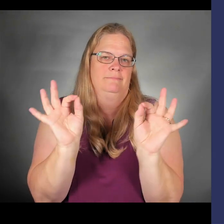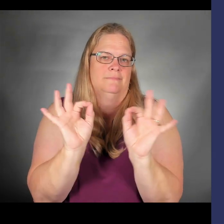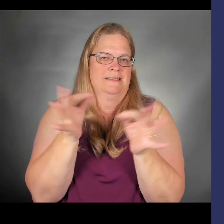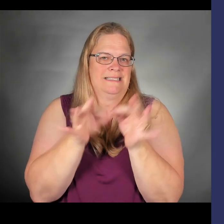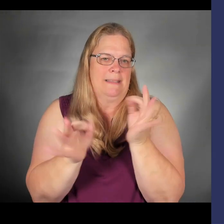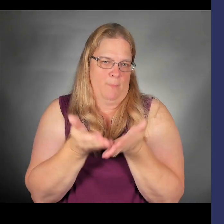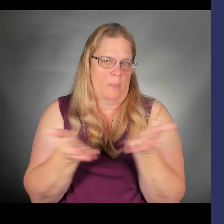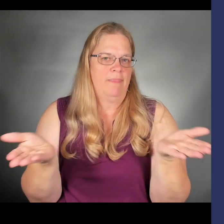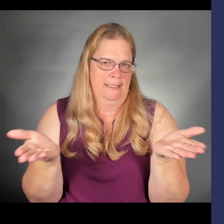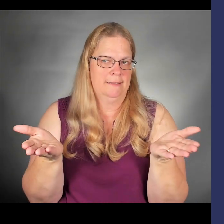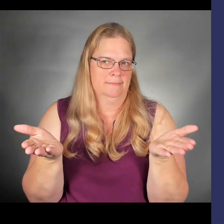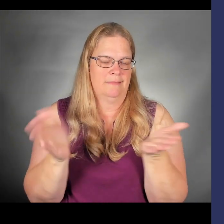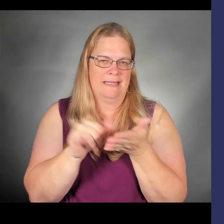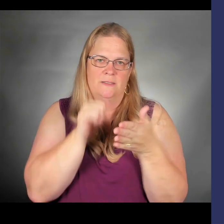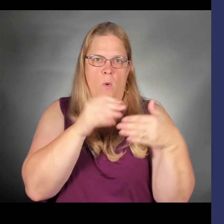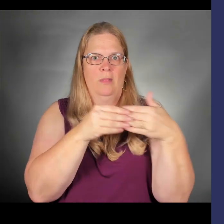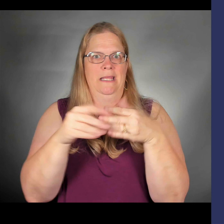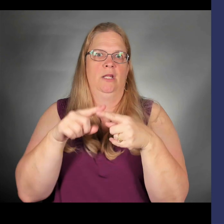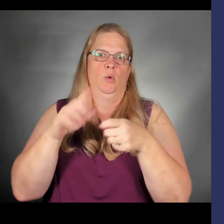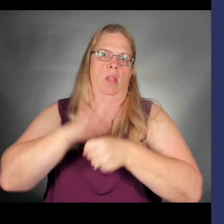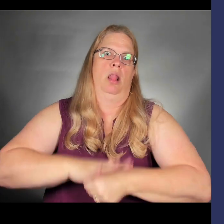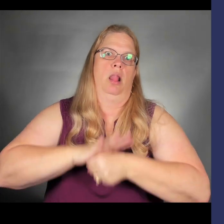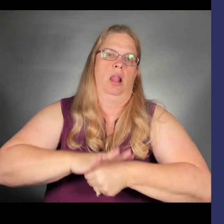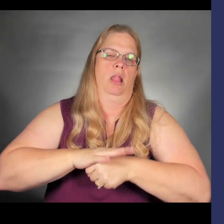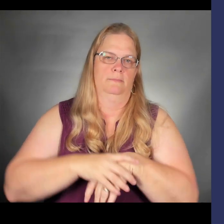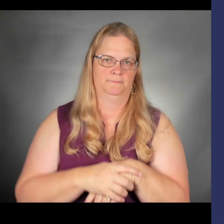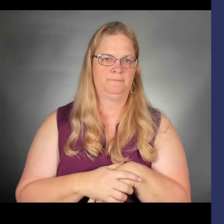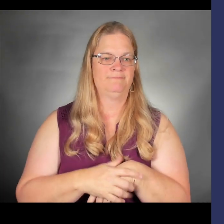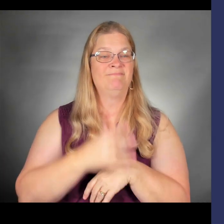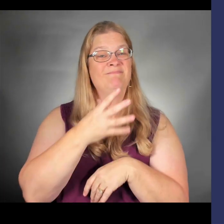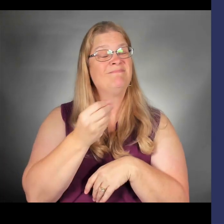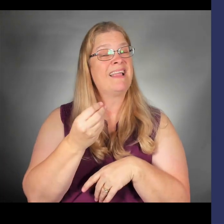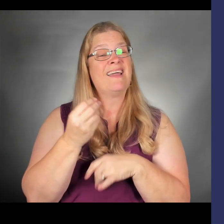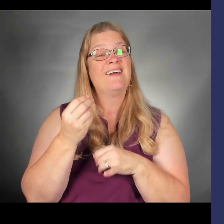the more likely they are able to problem-solve through some of those things that come up in life.